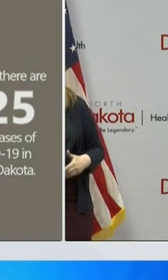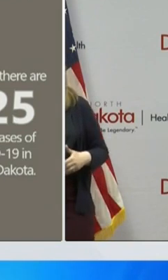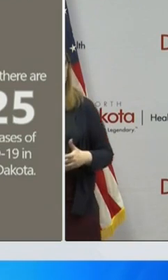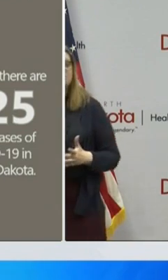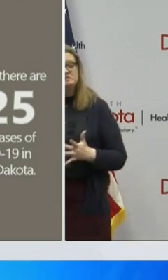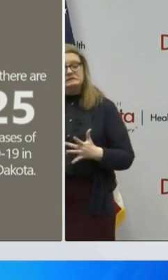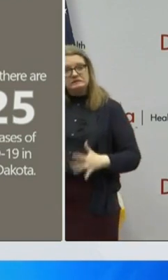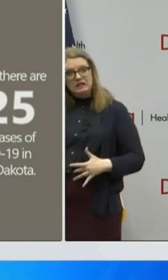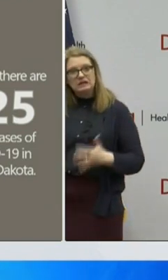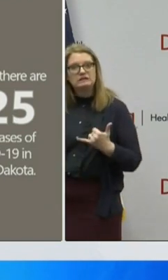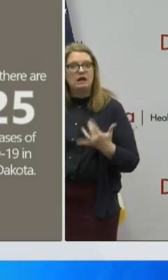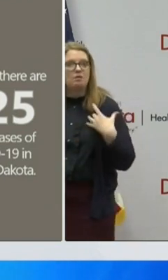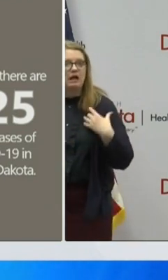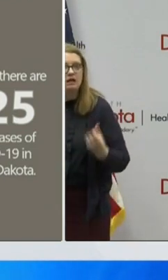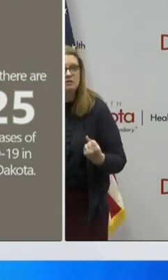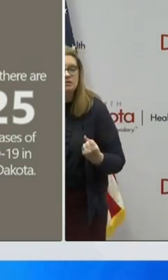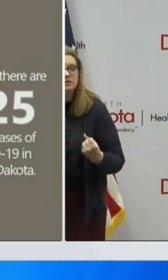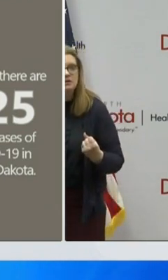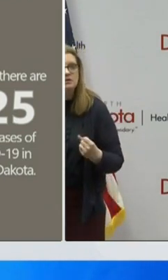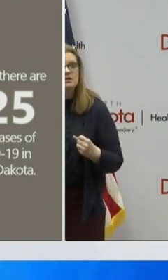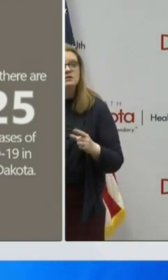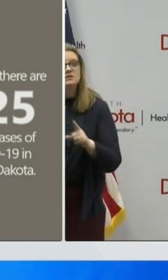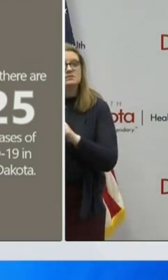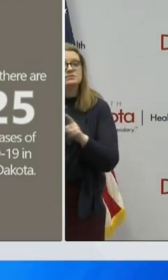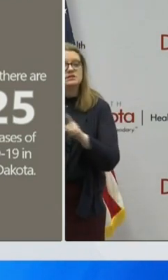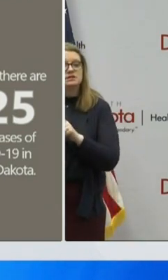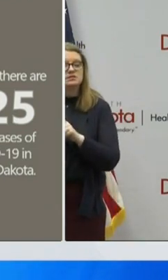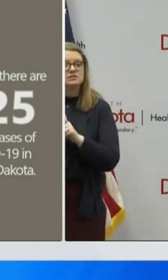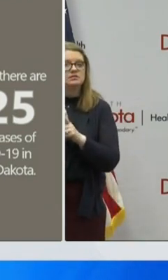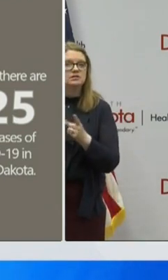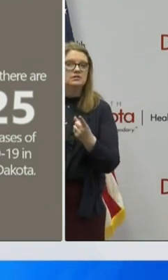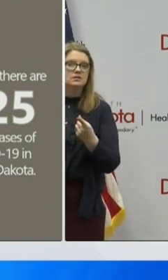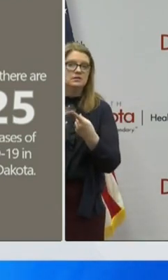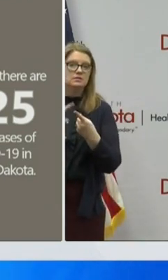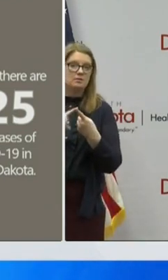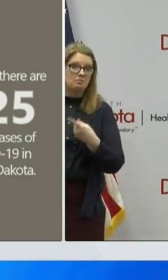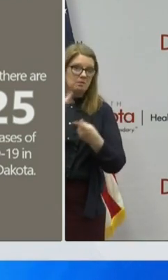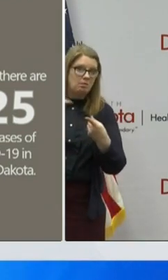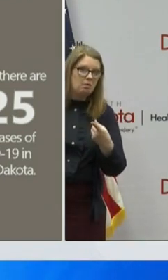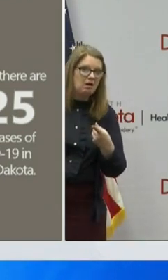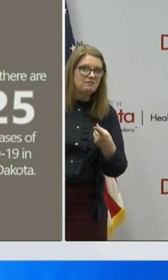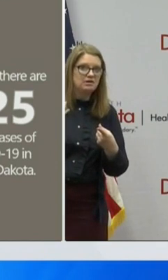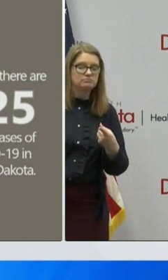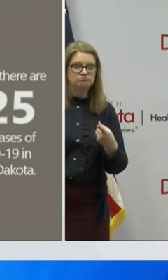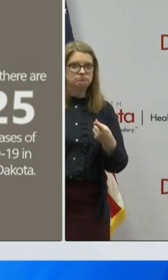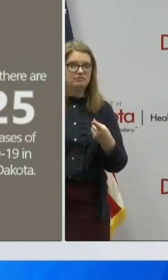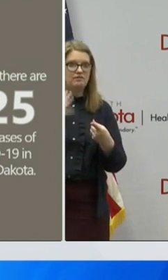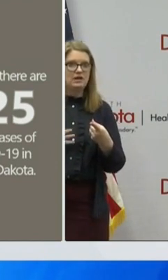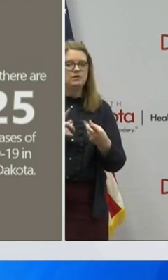THERE'S SOME STATES NOW WITH ZERO ACTIVE CASES. SOME OF THESE USED TO HAVE